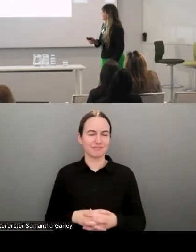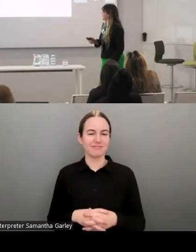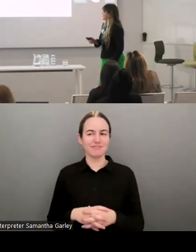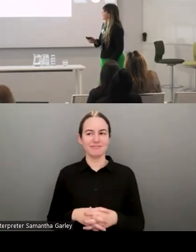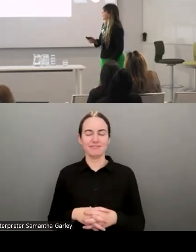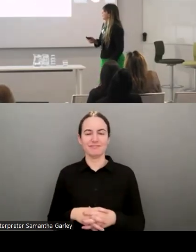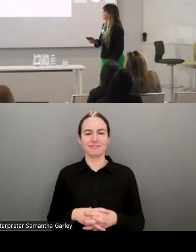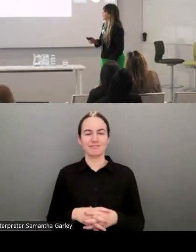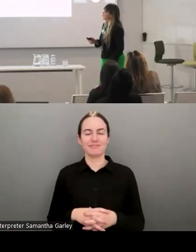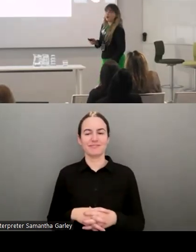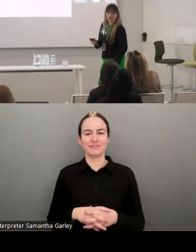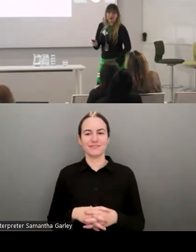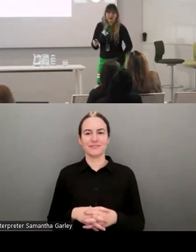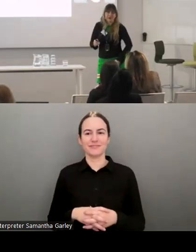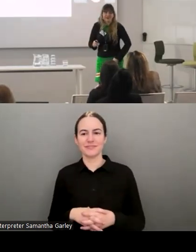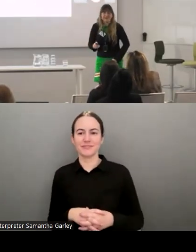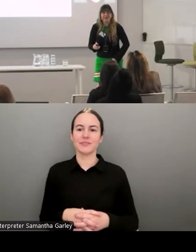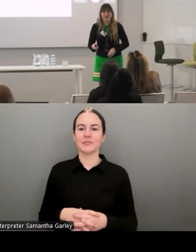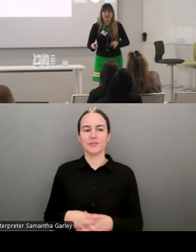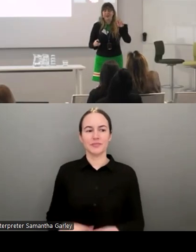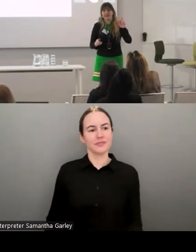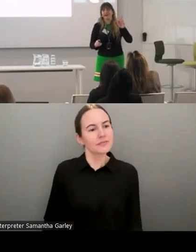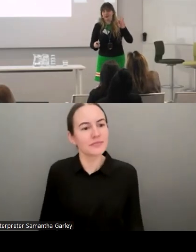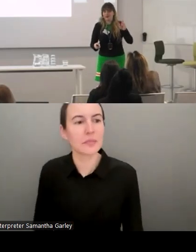So what I'm just going to walk you through is three things that I found out.